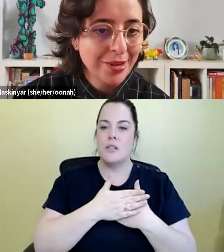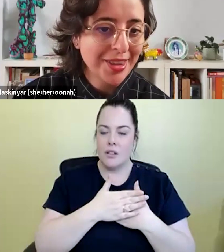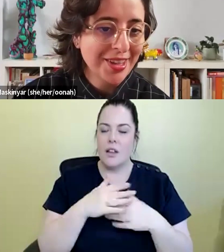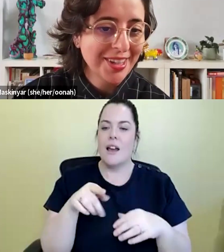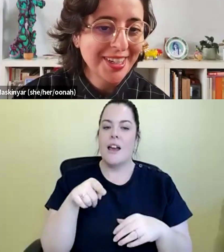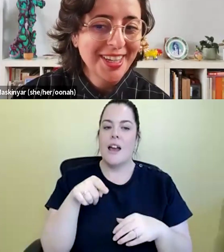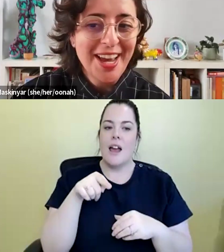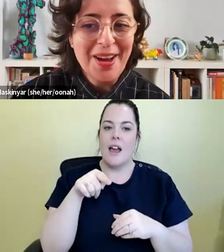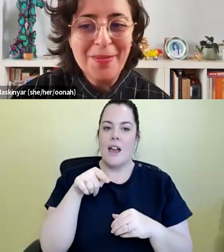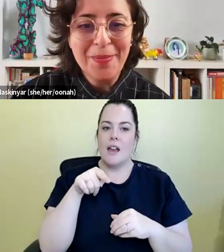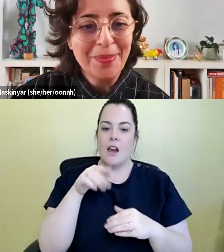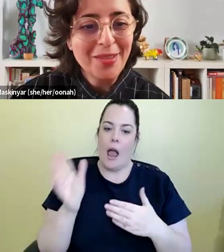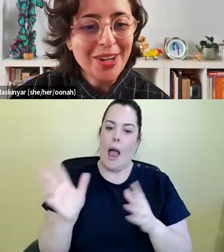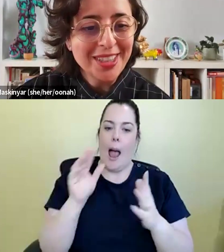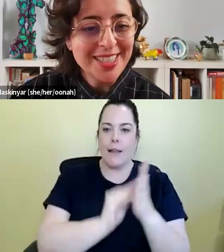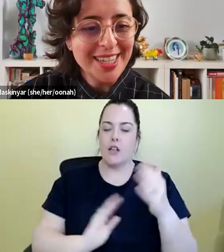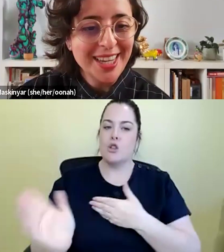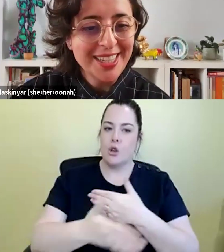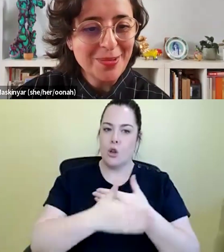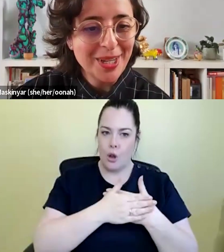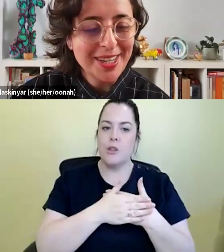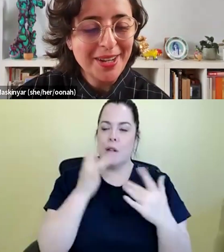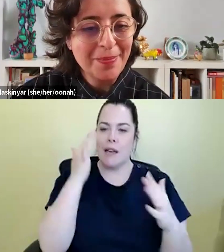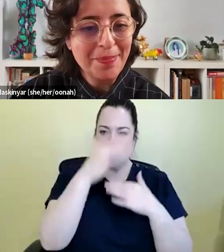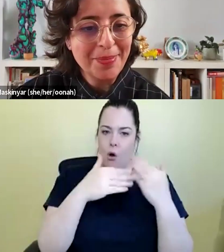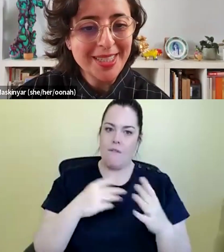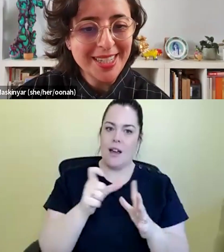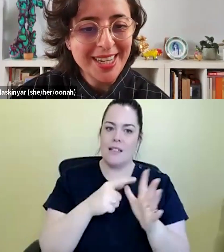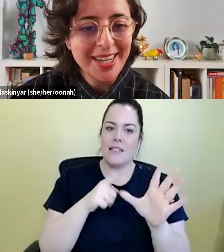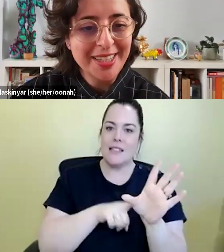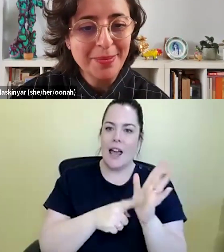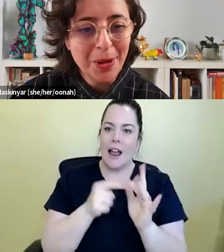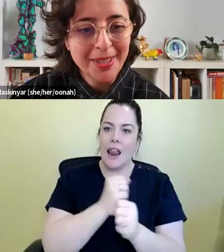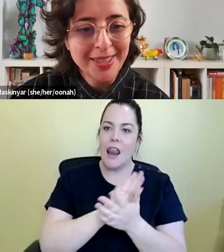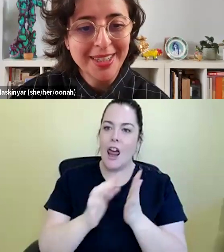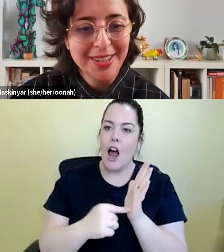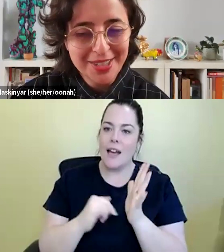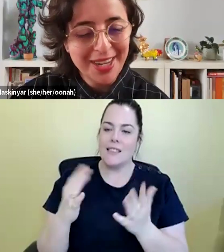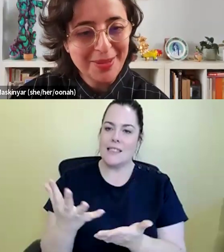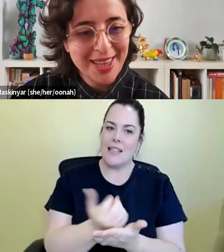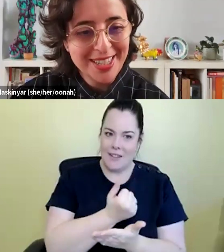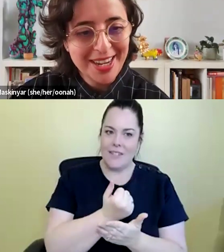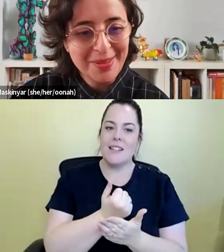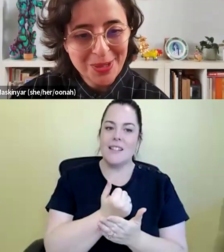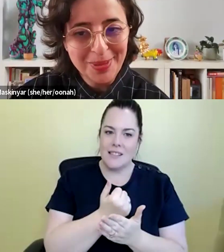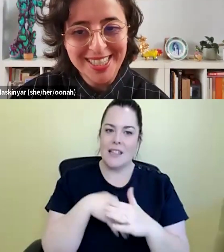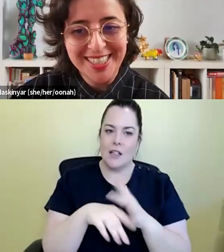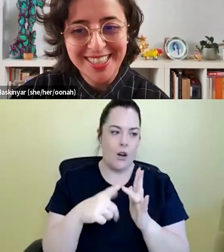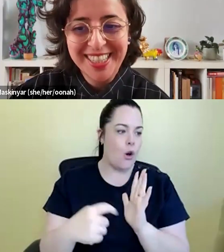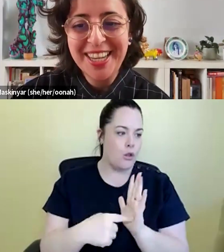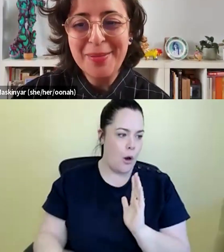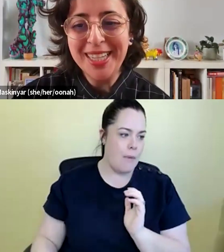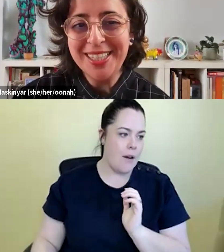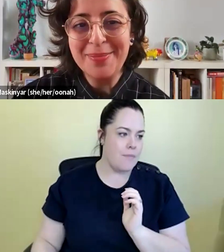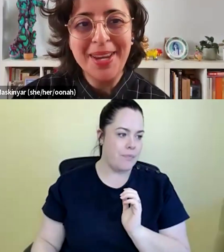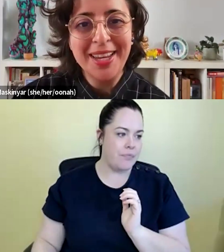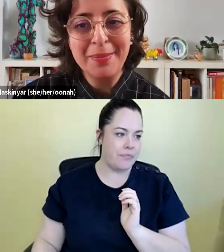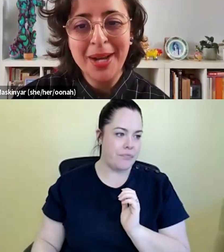every other city that isn't Sydney and Melbourne that is affected by that time, please bear that in